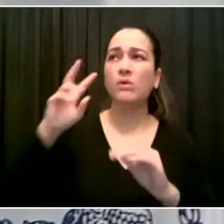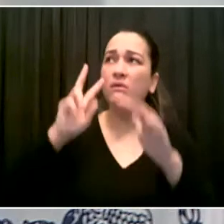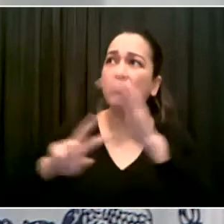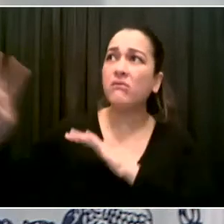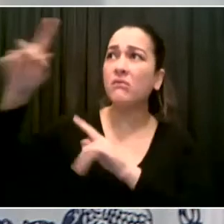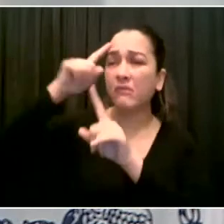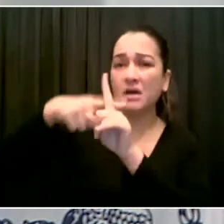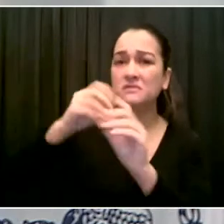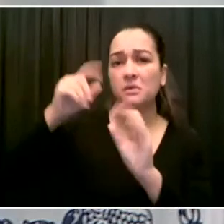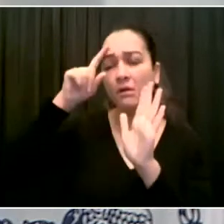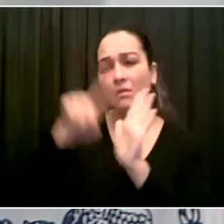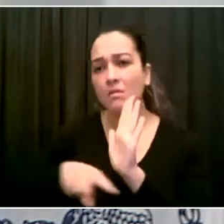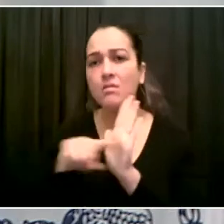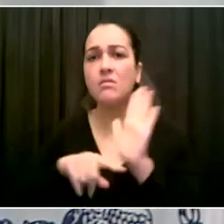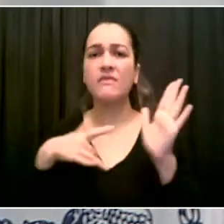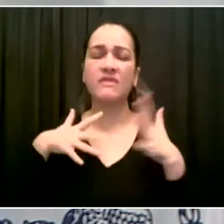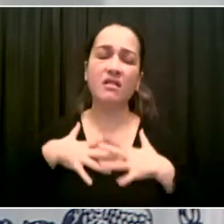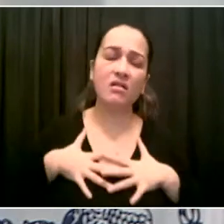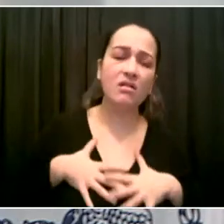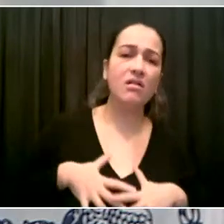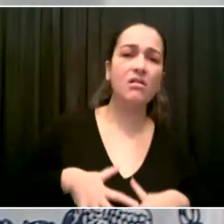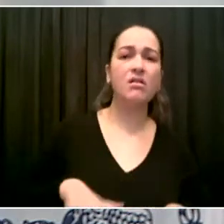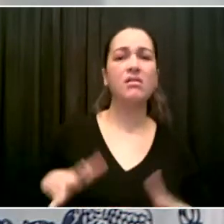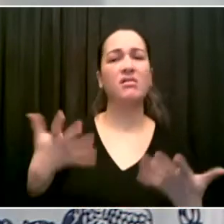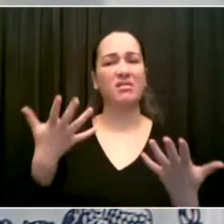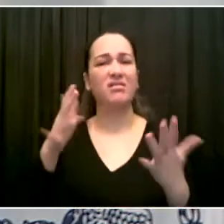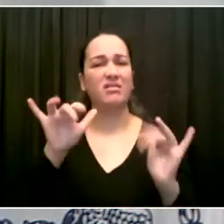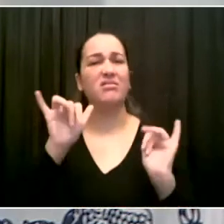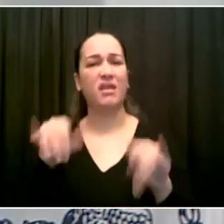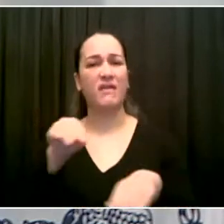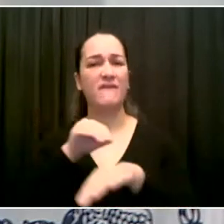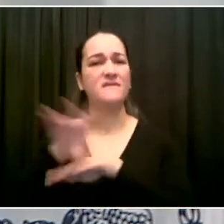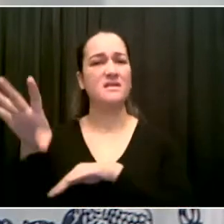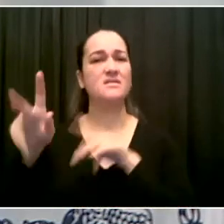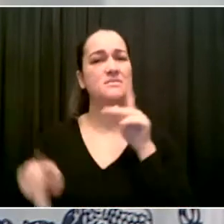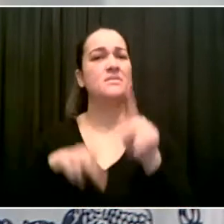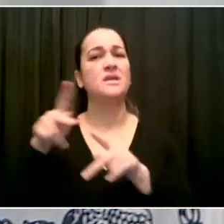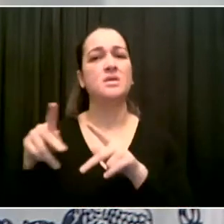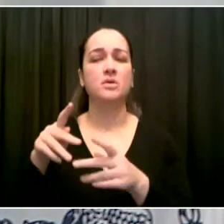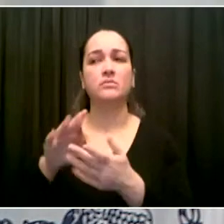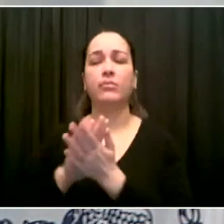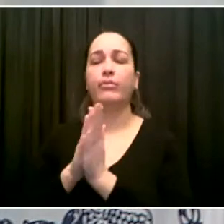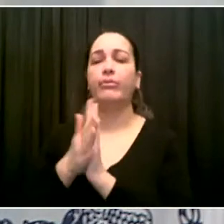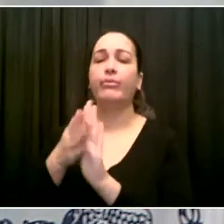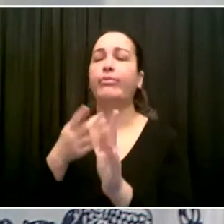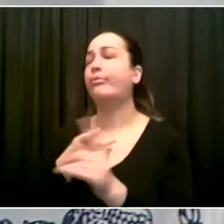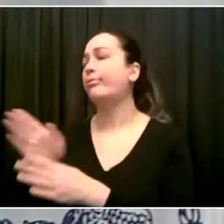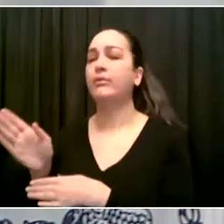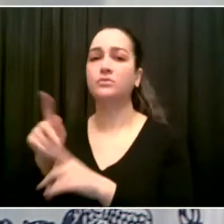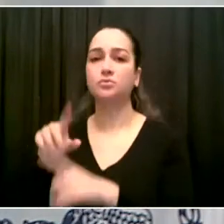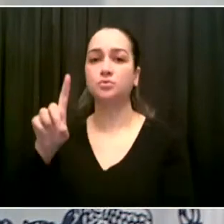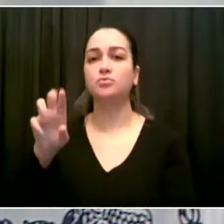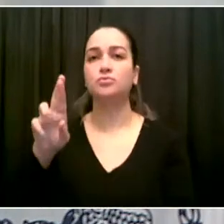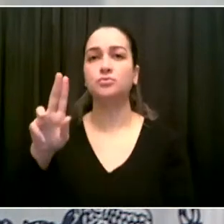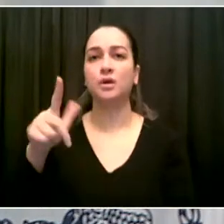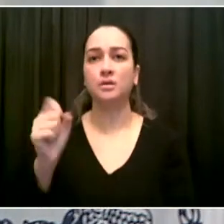PEOPLE WENT THROUGH TRAUMA AND BECAME HOPELESS. WE SAW A LOT OF UNFORTUNATE AND PAINNL FUOTHER R REALITIES WHAT OTHER THINGS WE